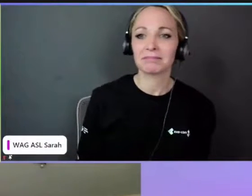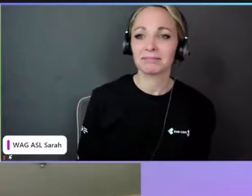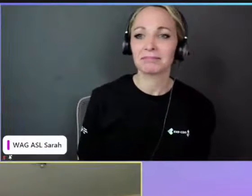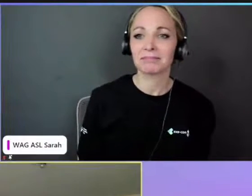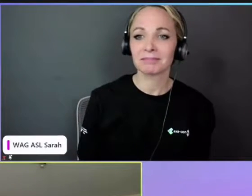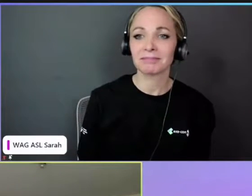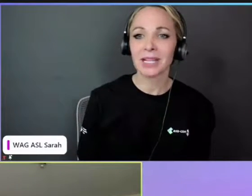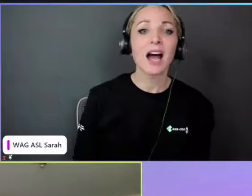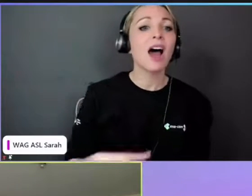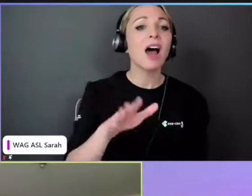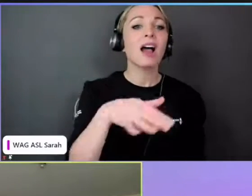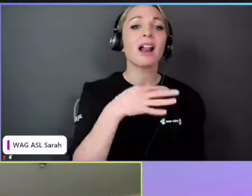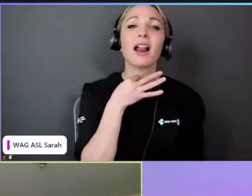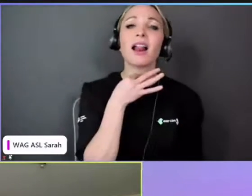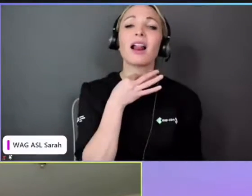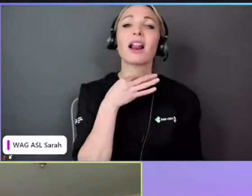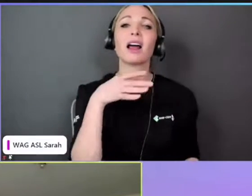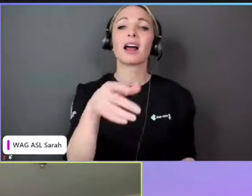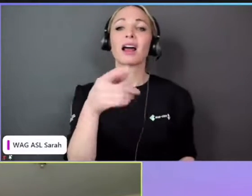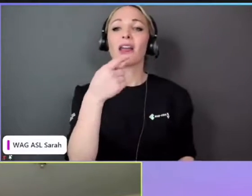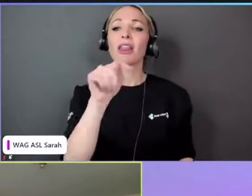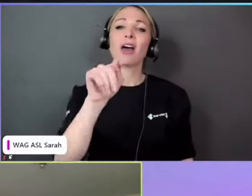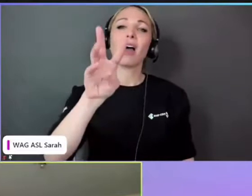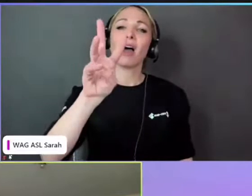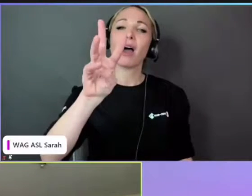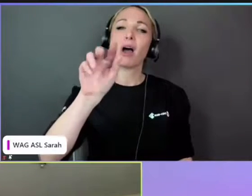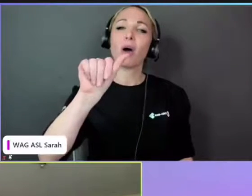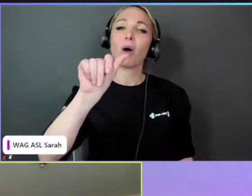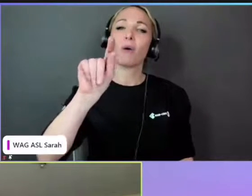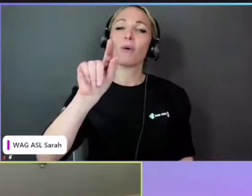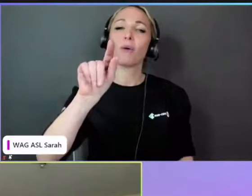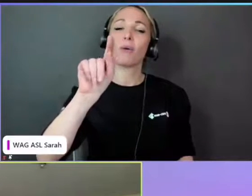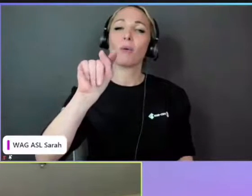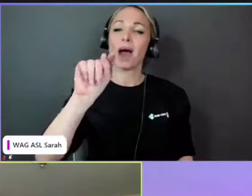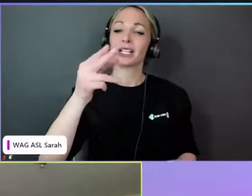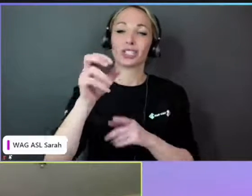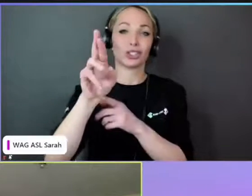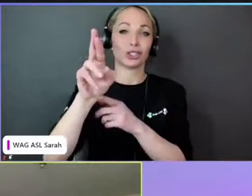"How does the Watcher avoid torn test results